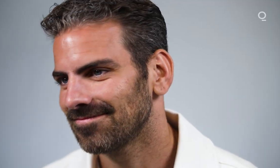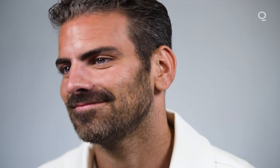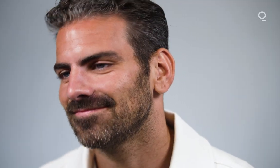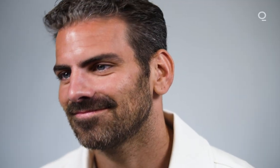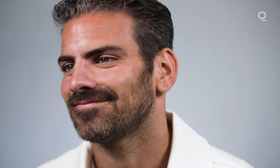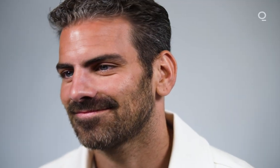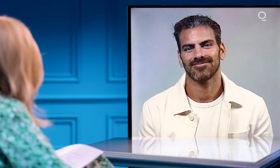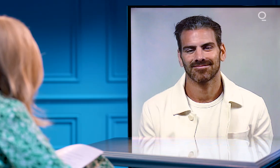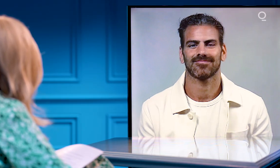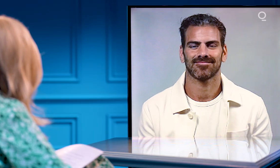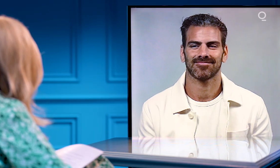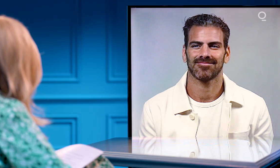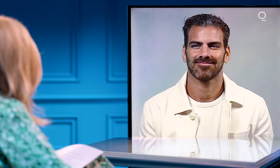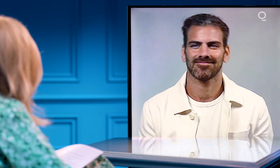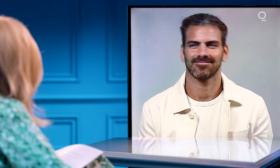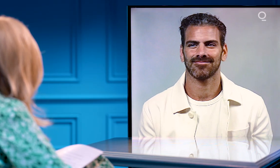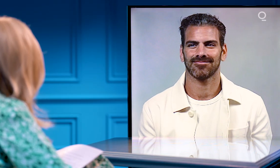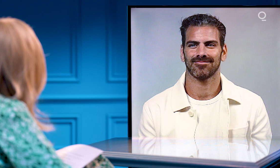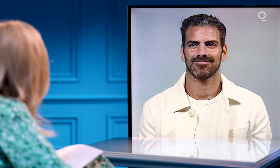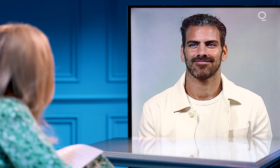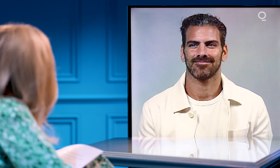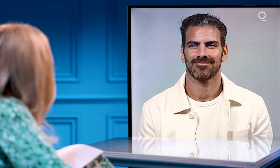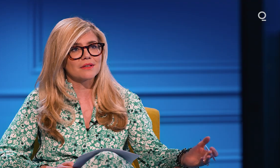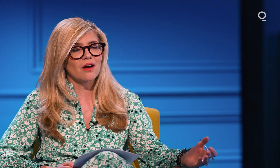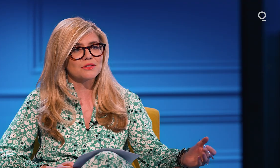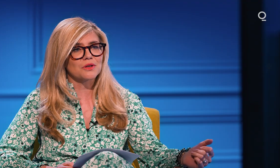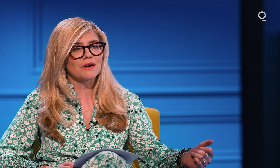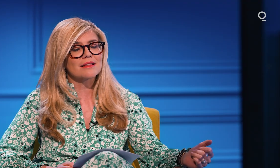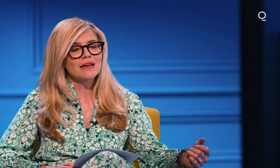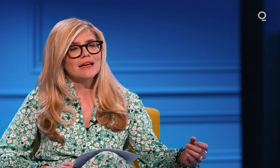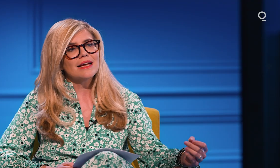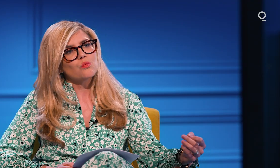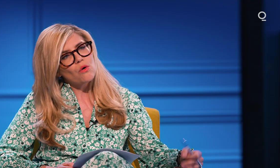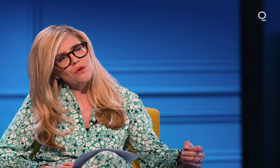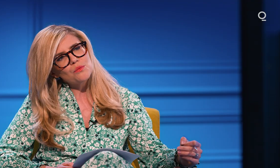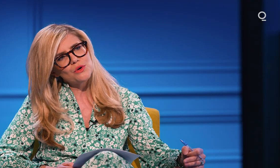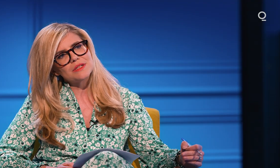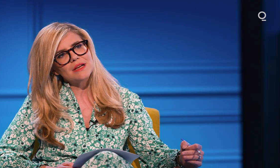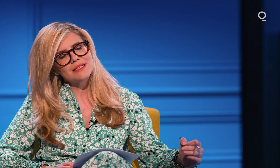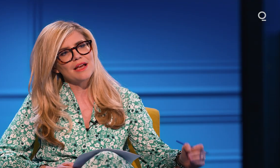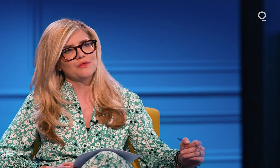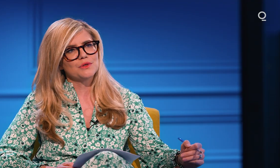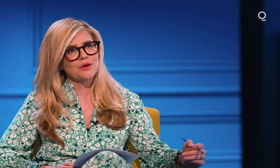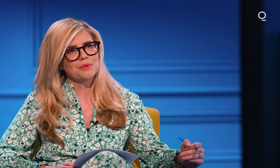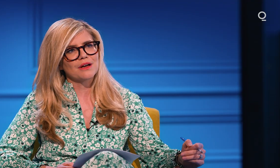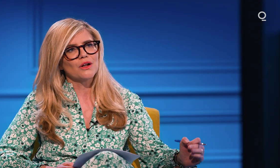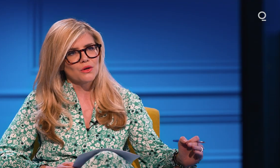But what I wanted to start by asking you, right at the heart of your book, the title no less is what would a deaf utopia